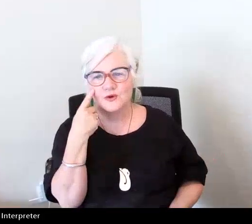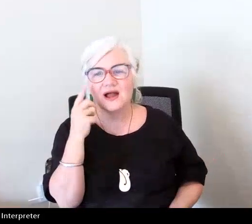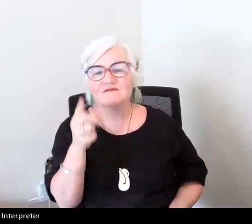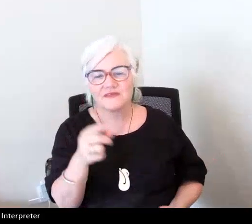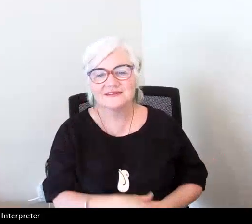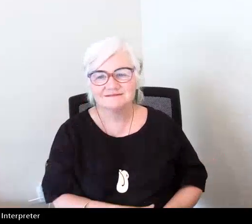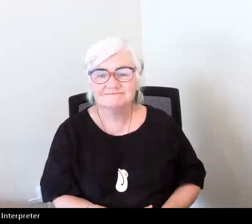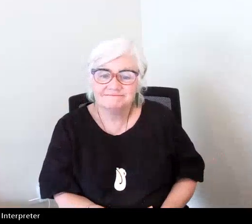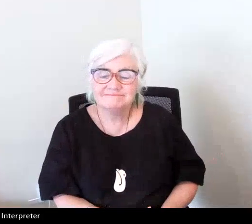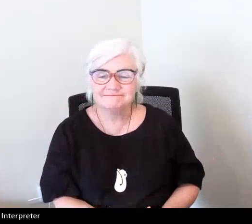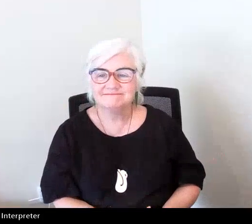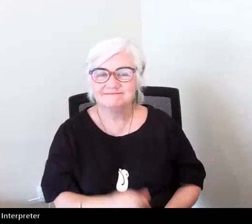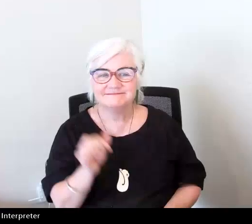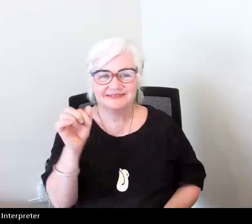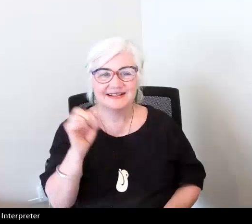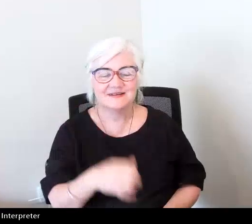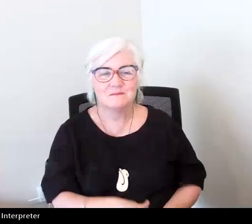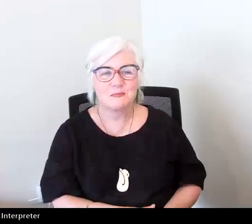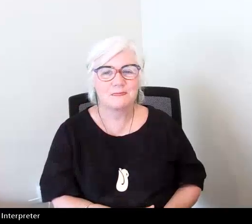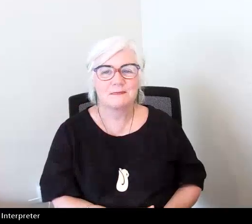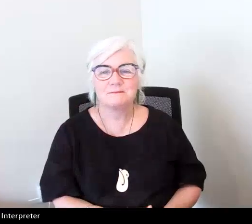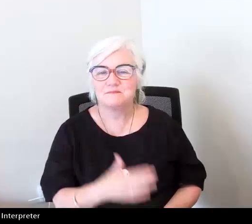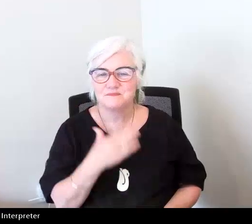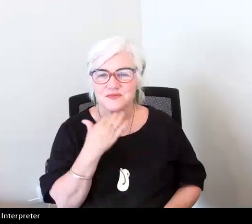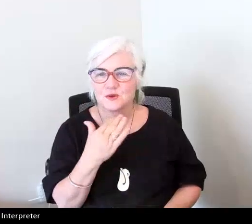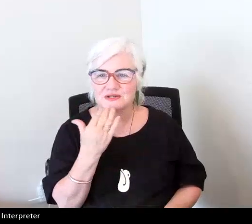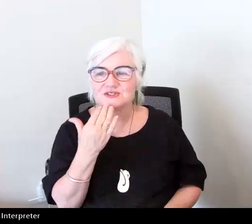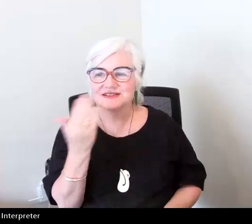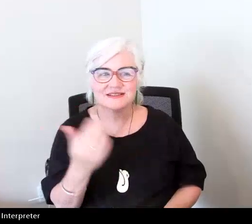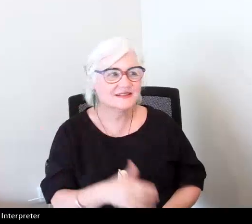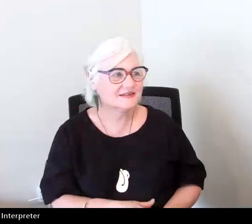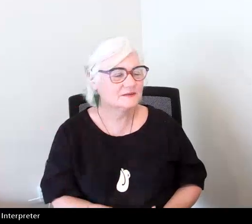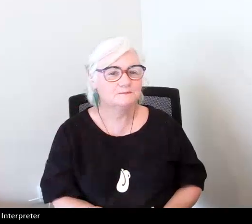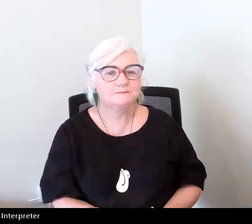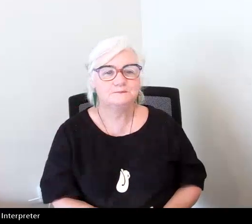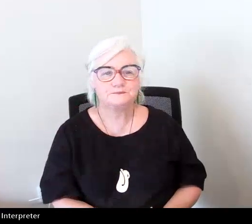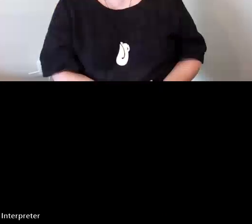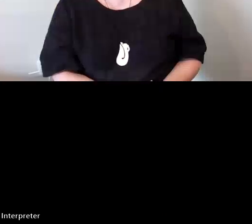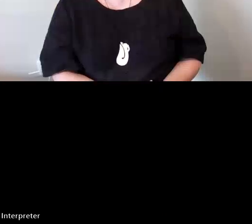Thank you so much. Awesome. Natasha Brown 49:17 Thank you.